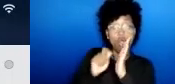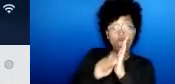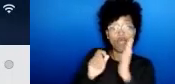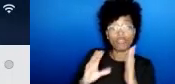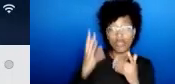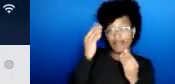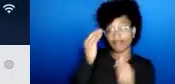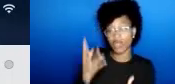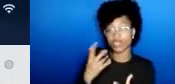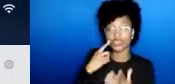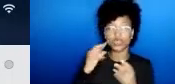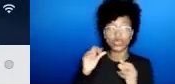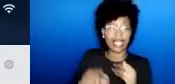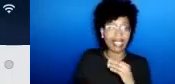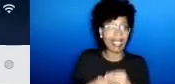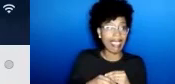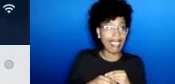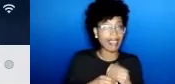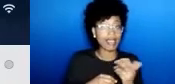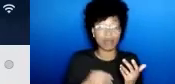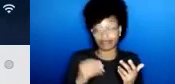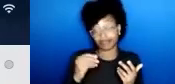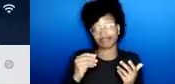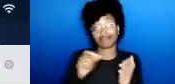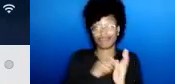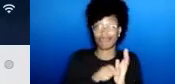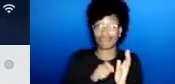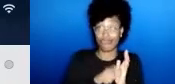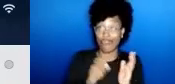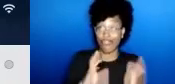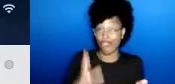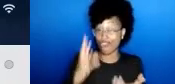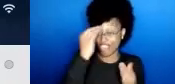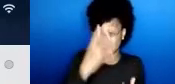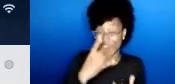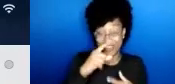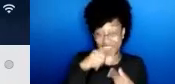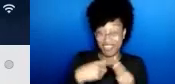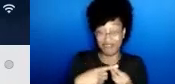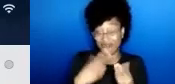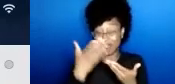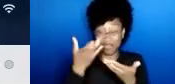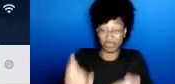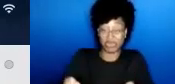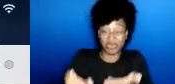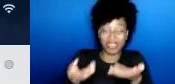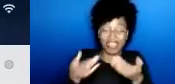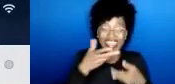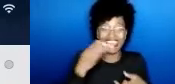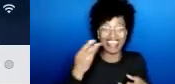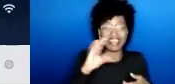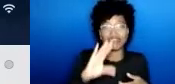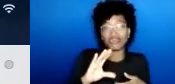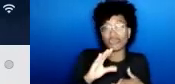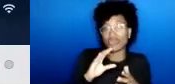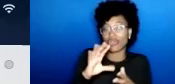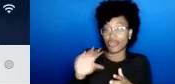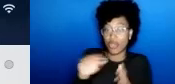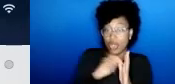add author info. That is the information about yourself. If it is only you, I could be your